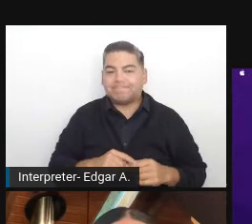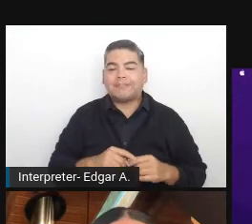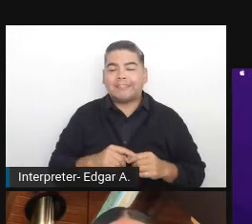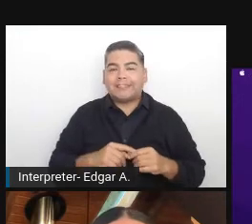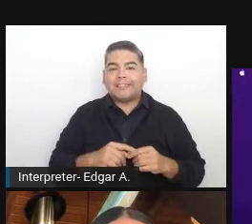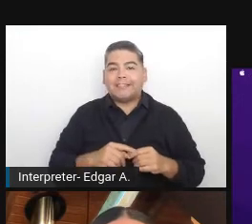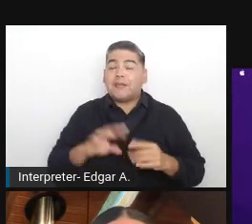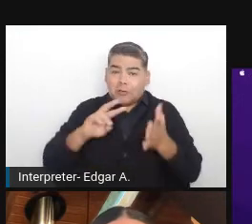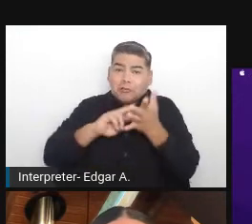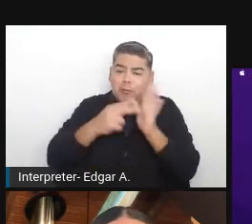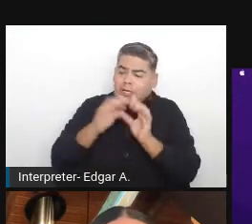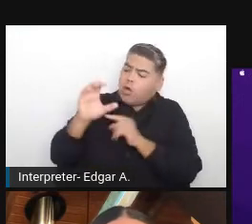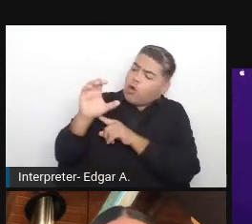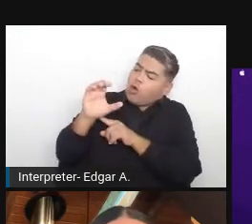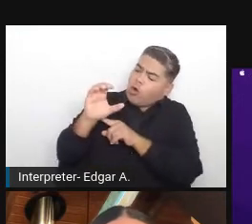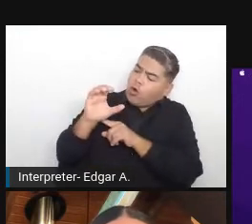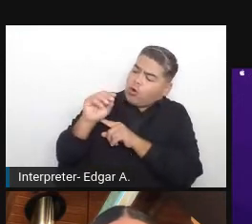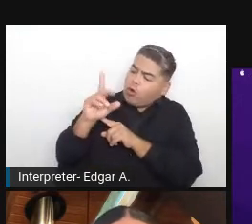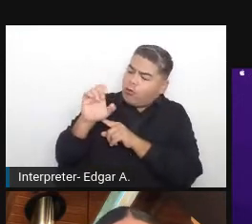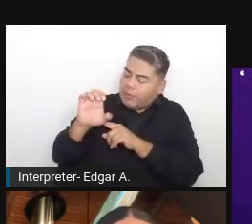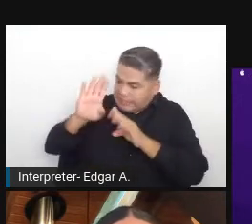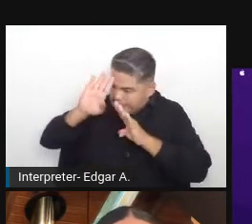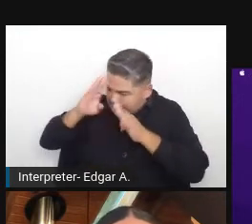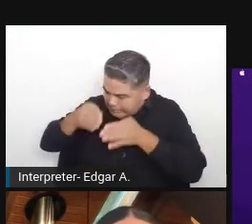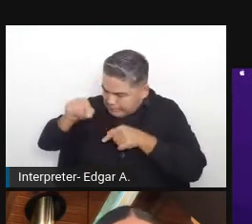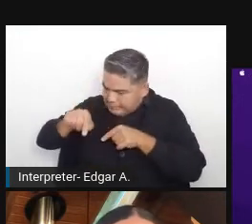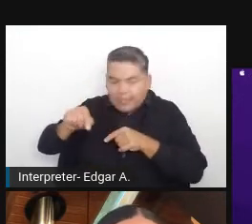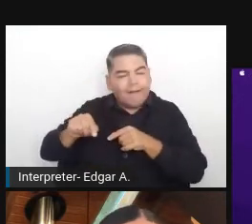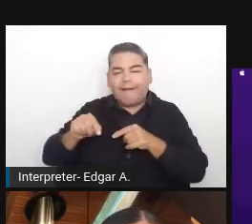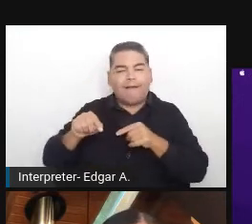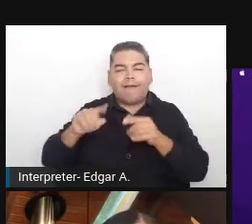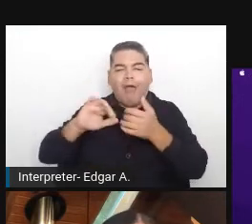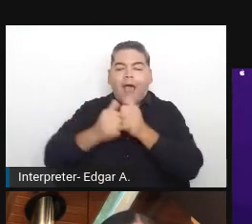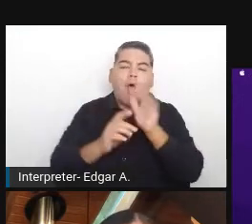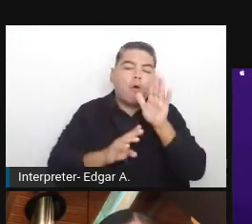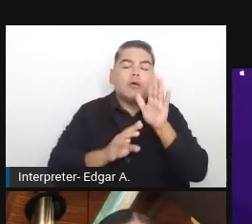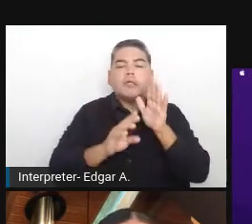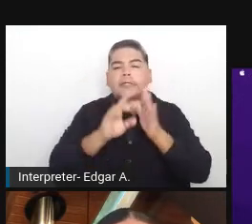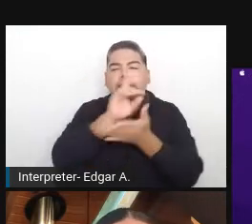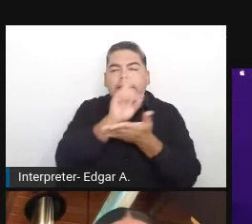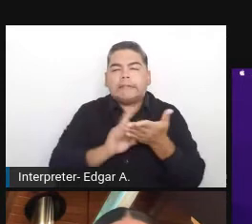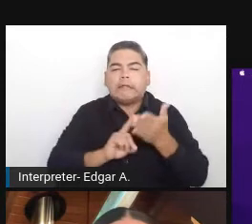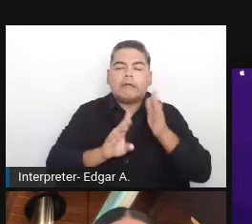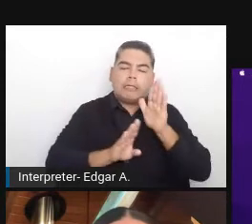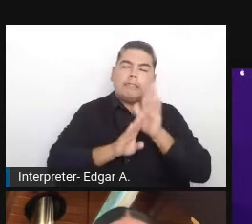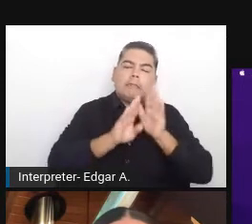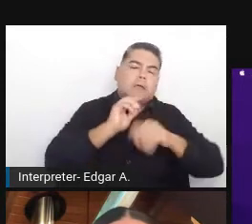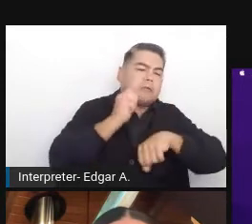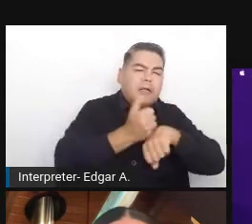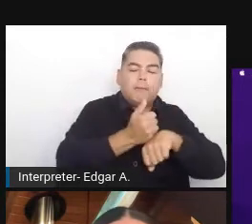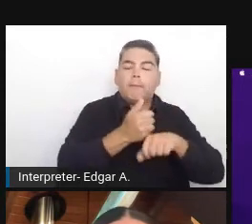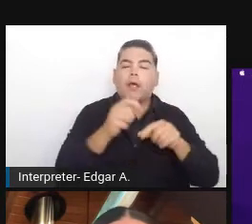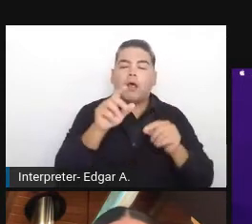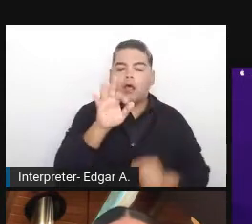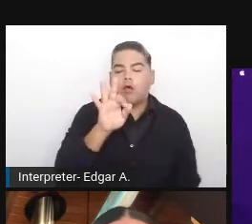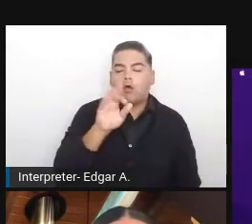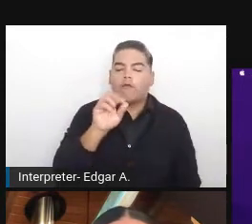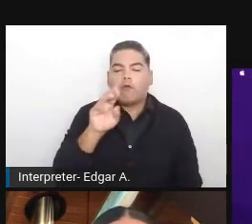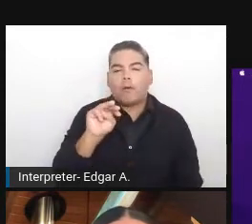but also about form design, and how to think about forms from the viewpoint of your users.